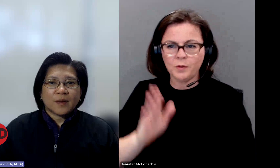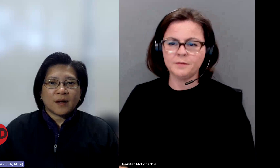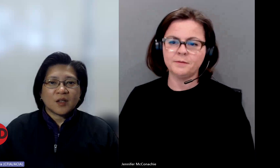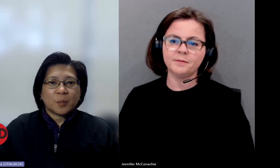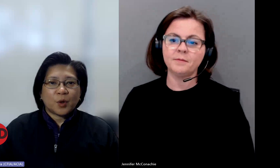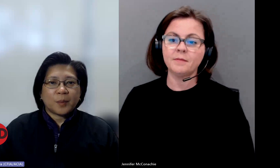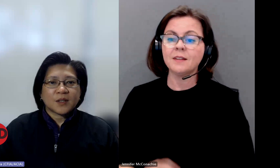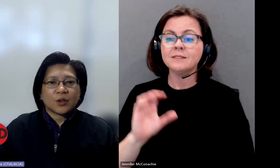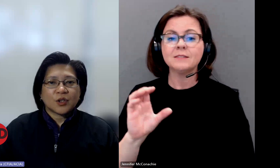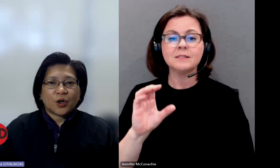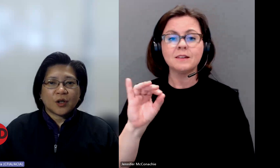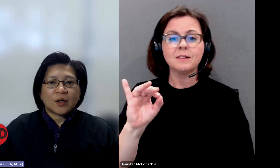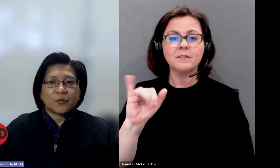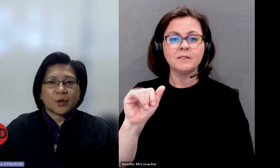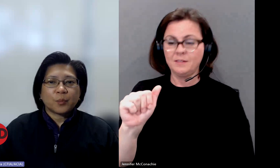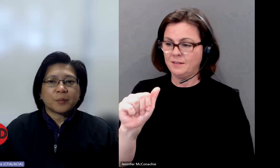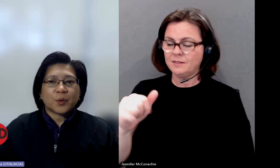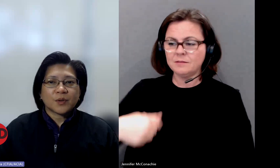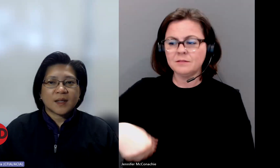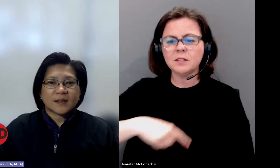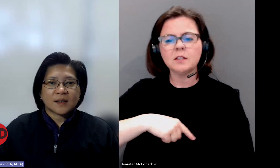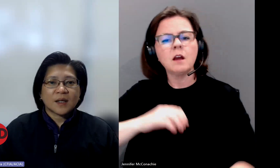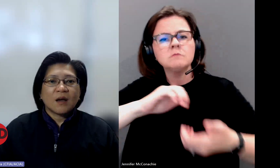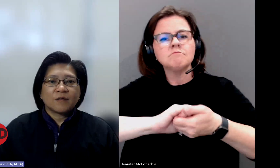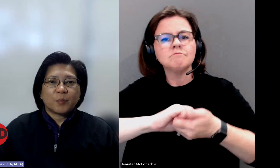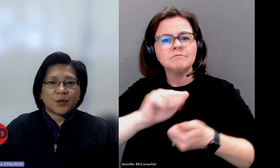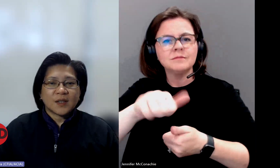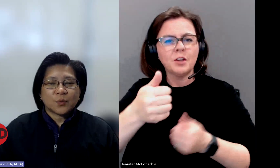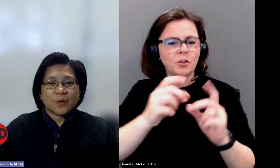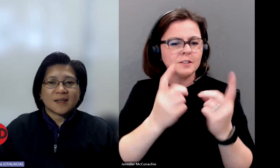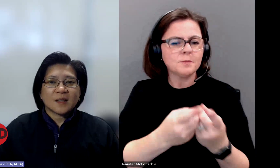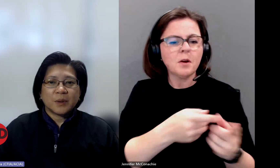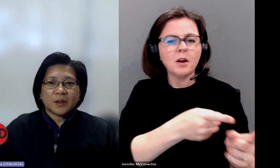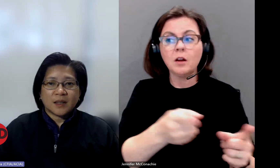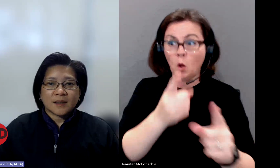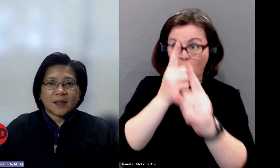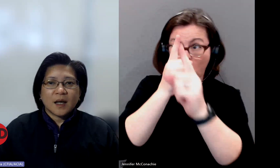The CFIA works with other departments on targeted recruitment